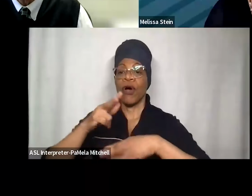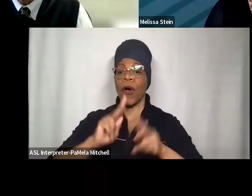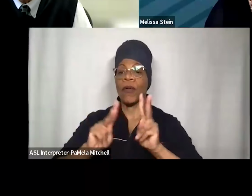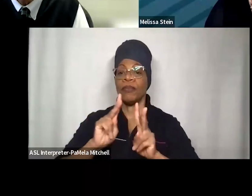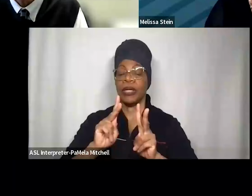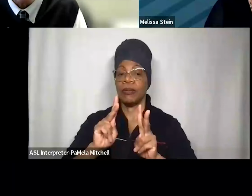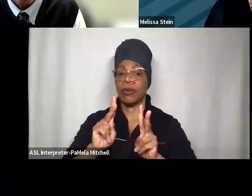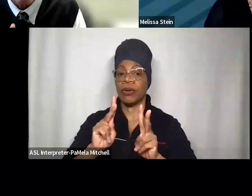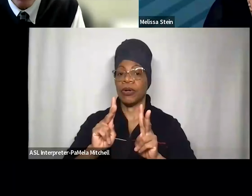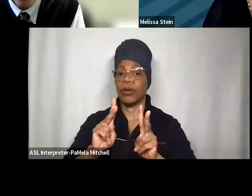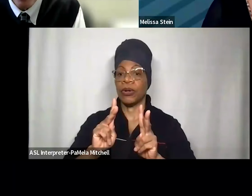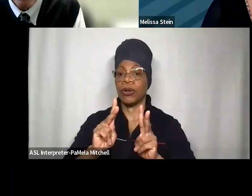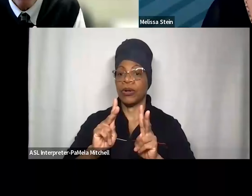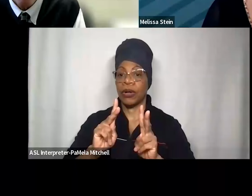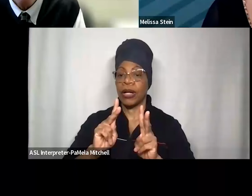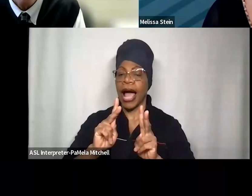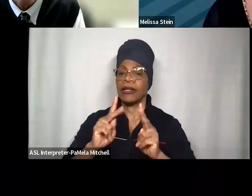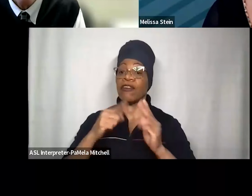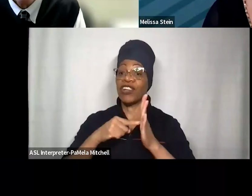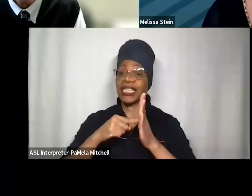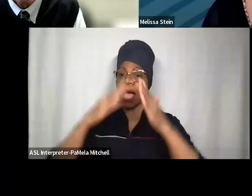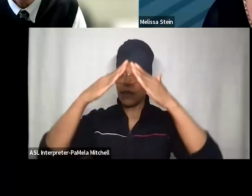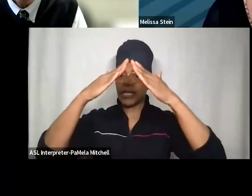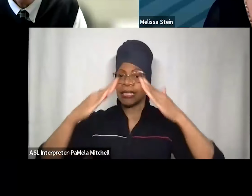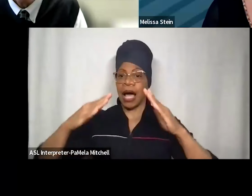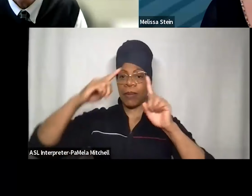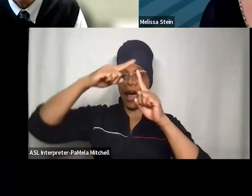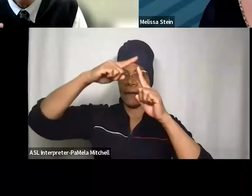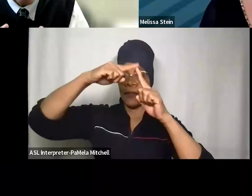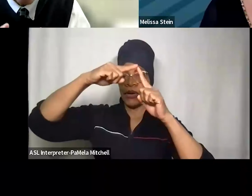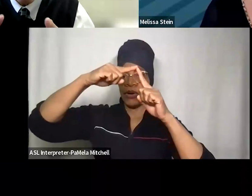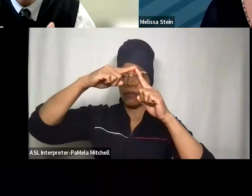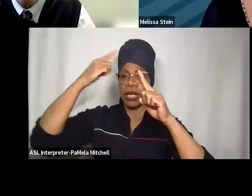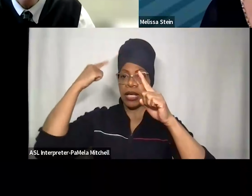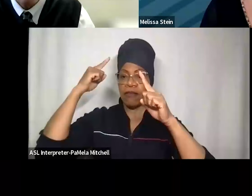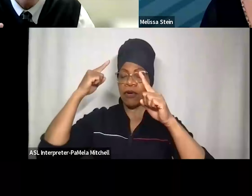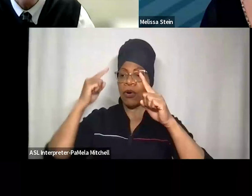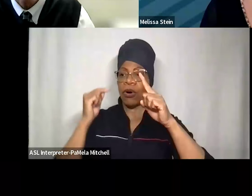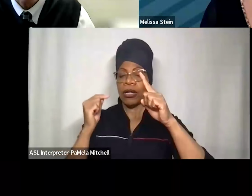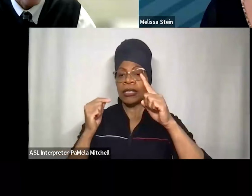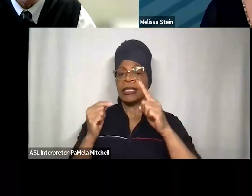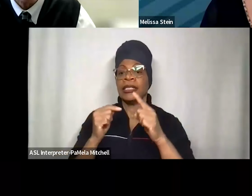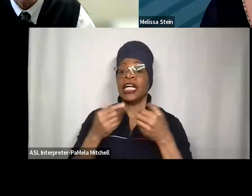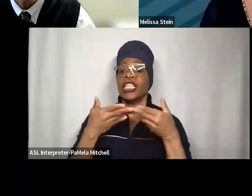at the kind of the top of the pyramid, for a small, in general primary care settings,